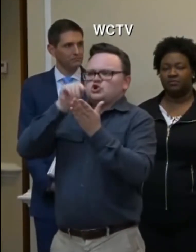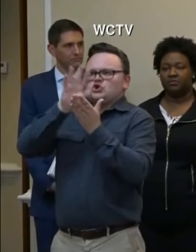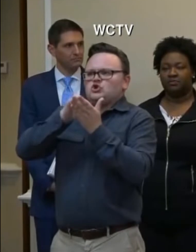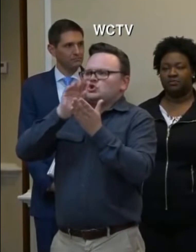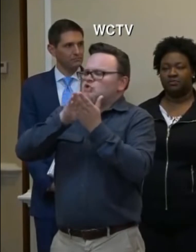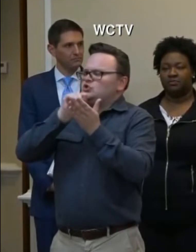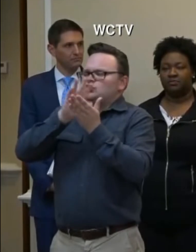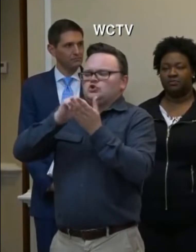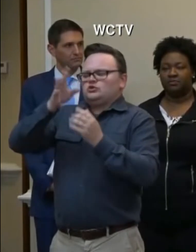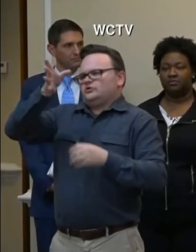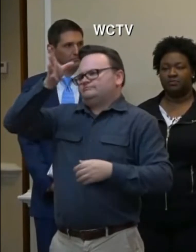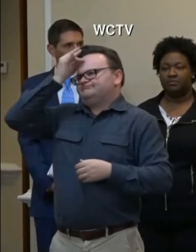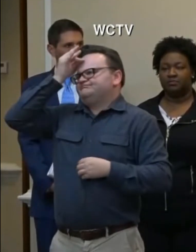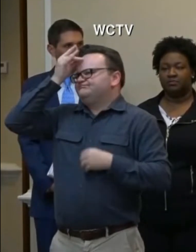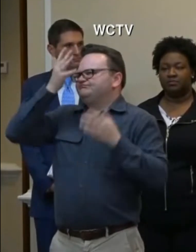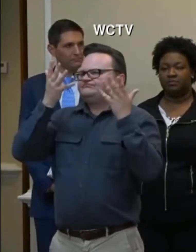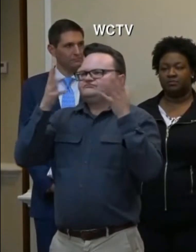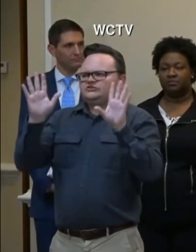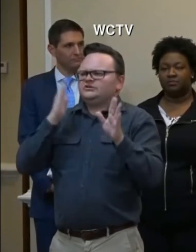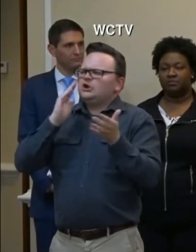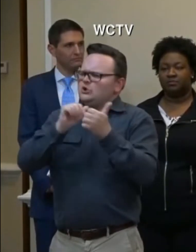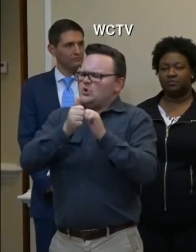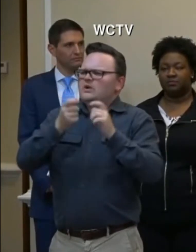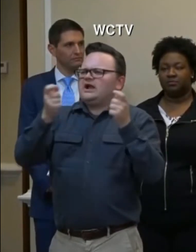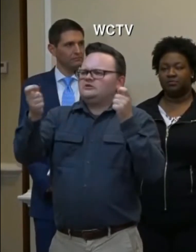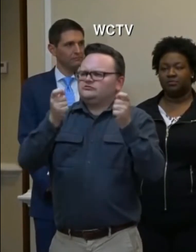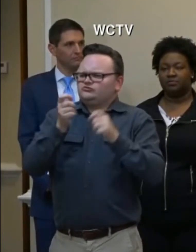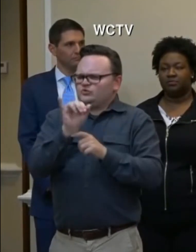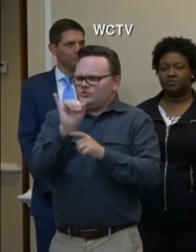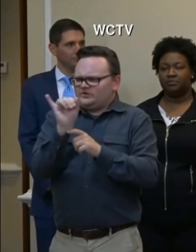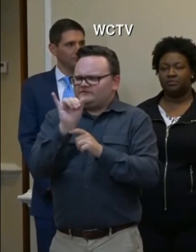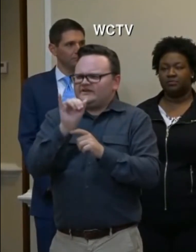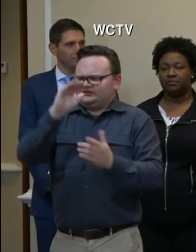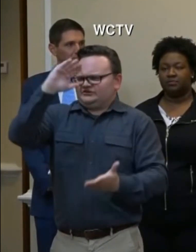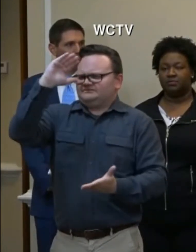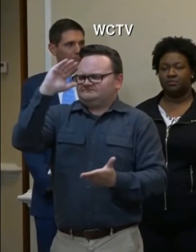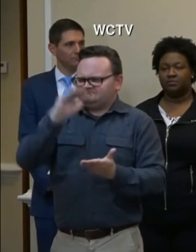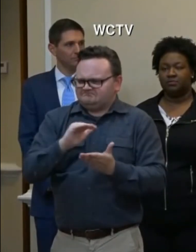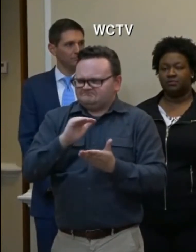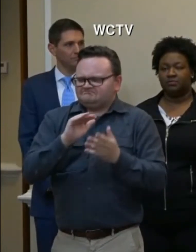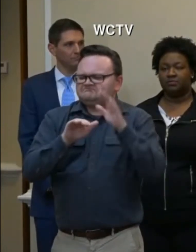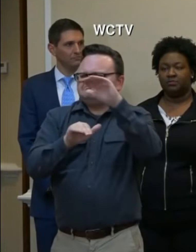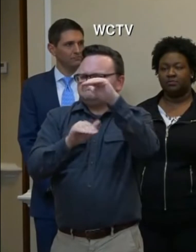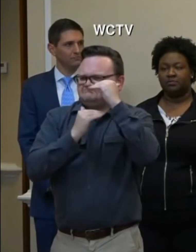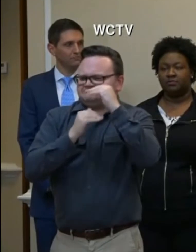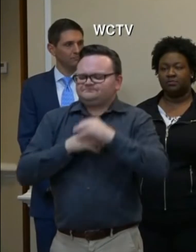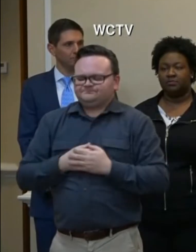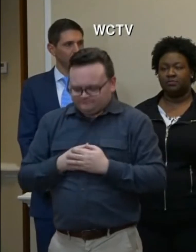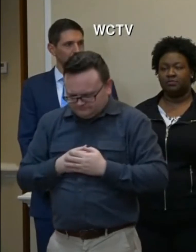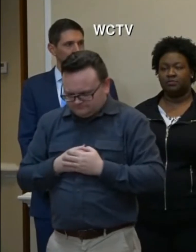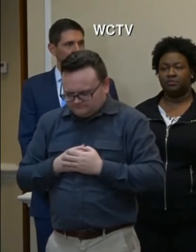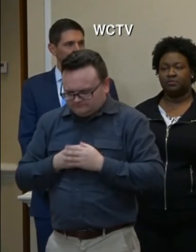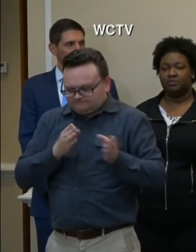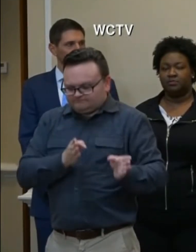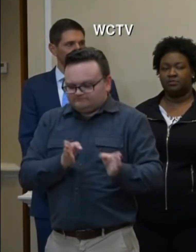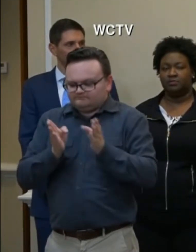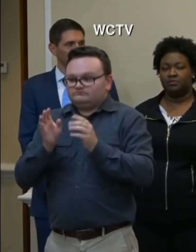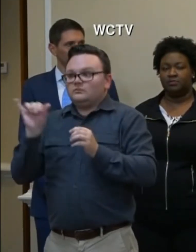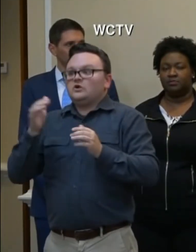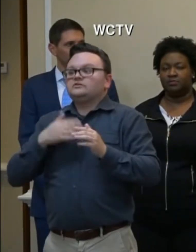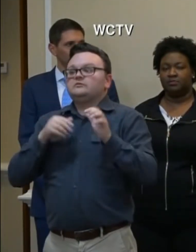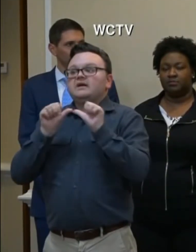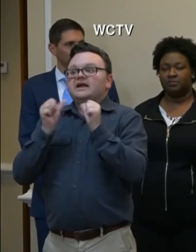procedures additionally my agency has taken decisive action to visit all